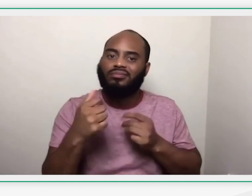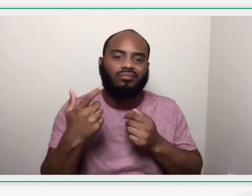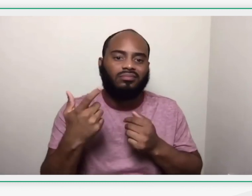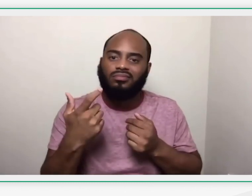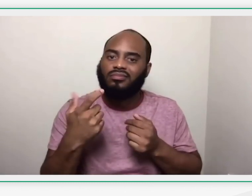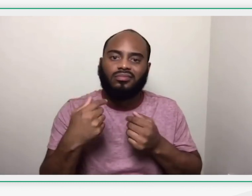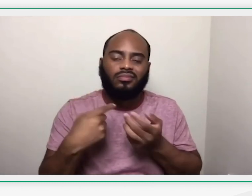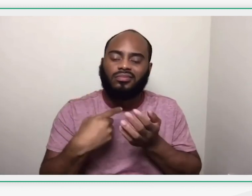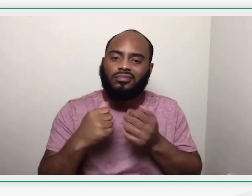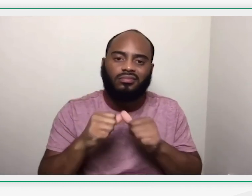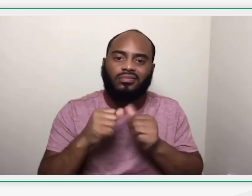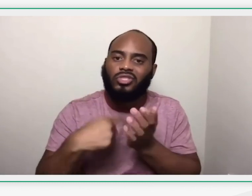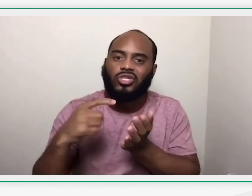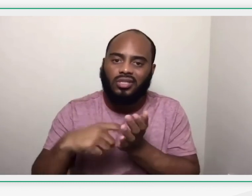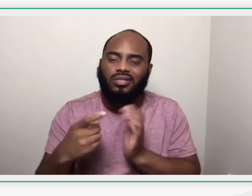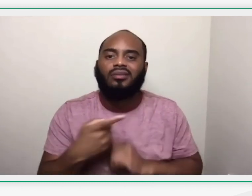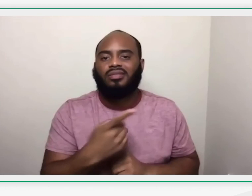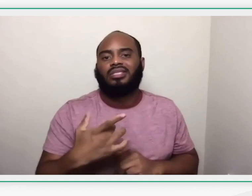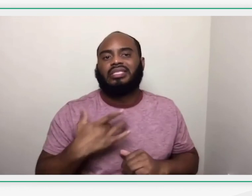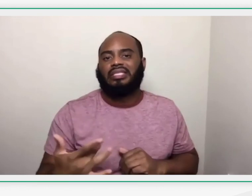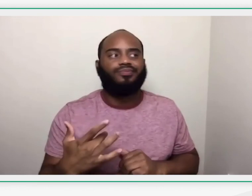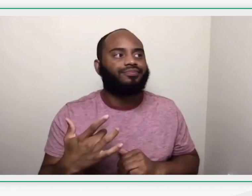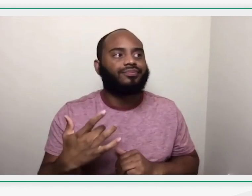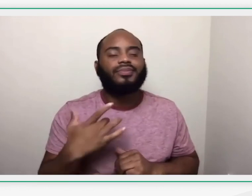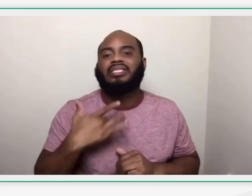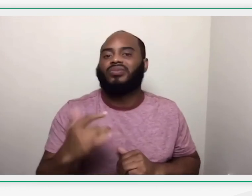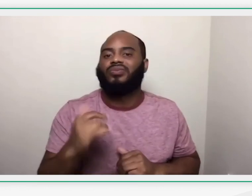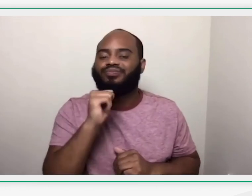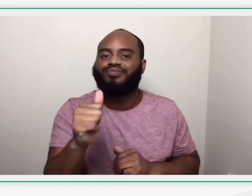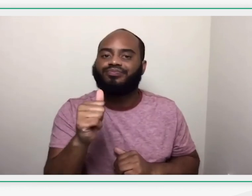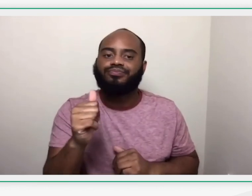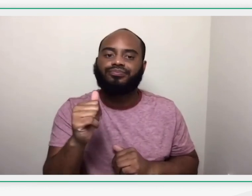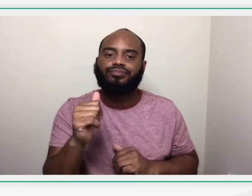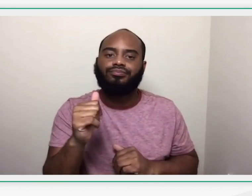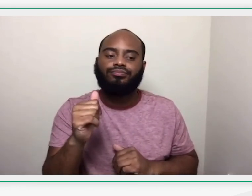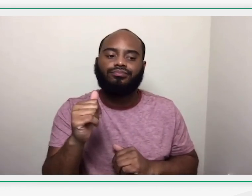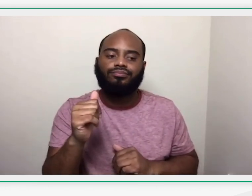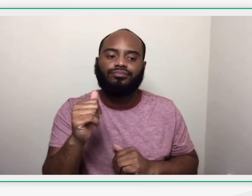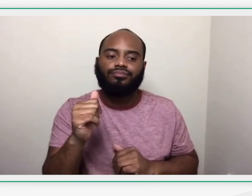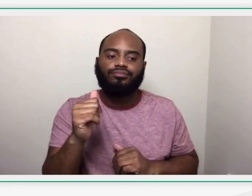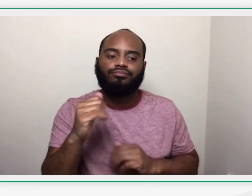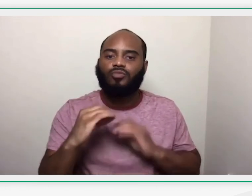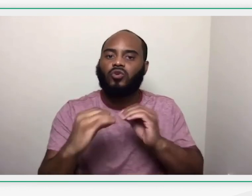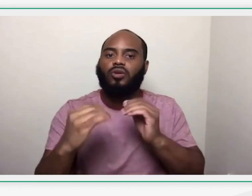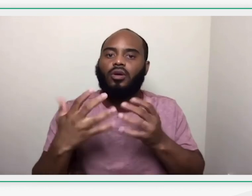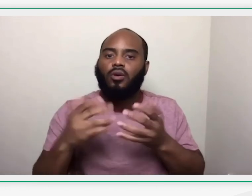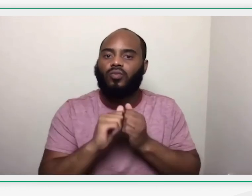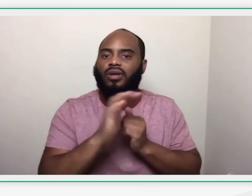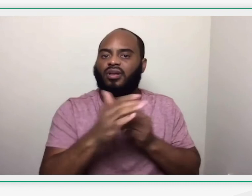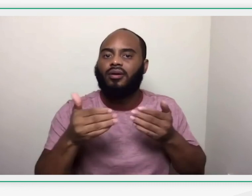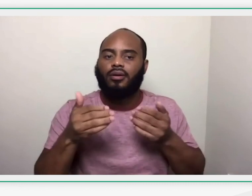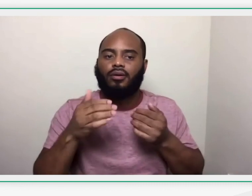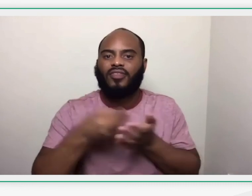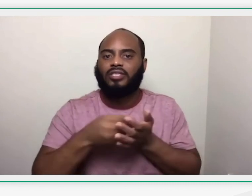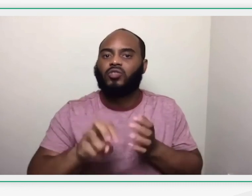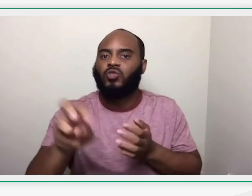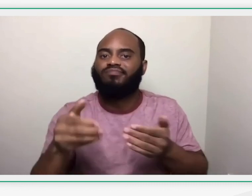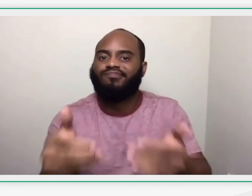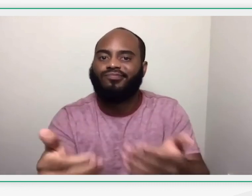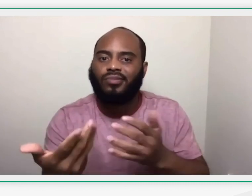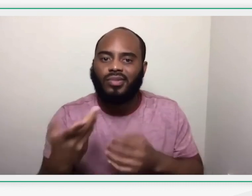but as ways that don't work, and they continue to figure out a way that will work, and they continue to move forward on their financial journey.